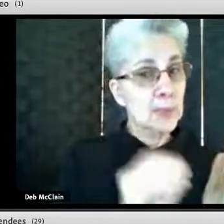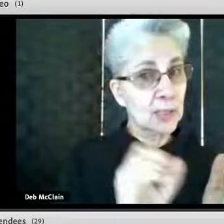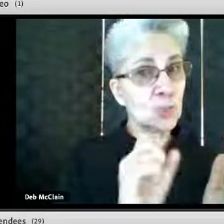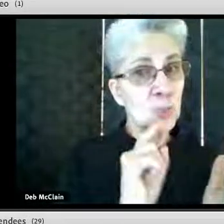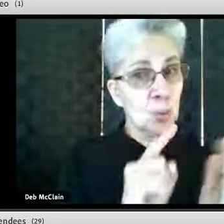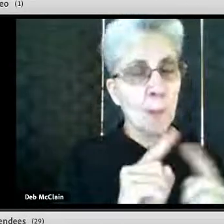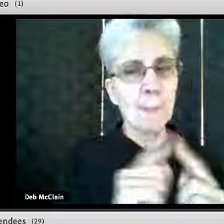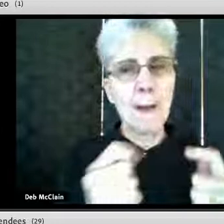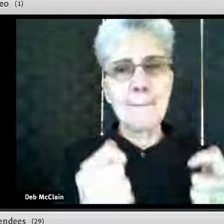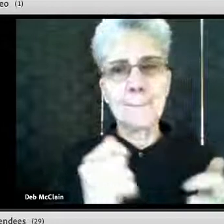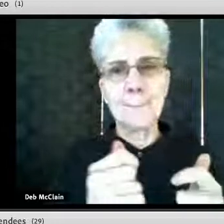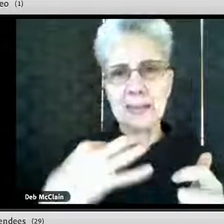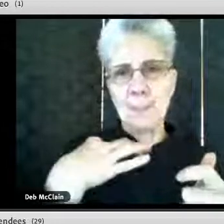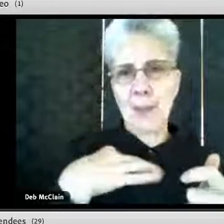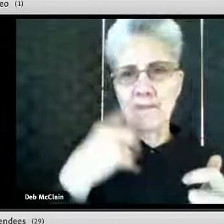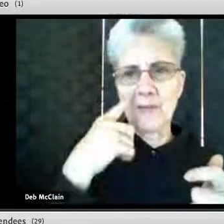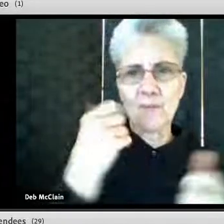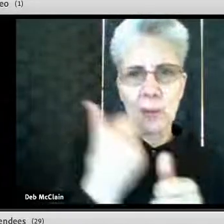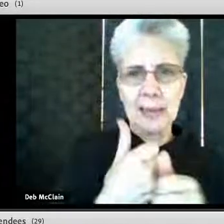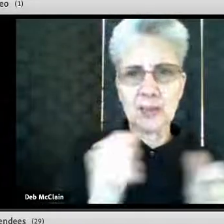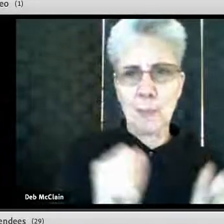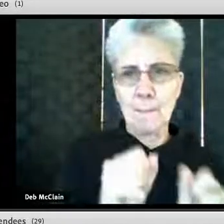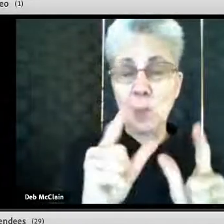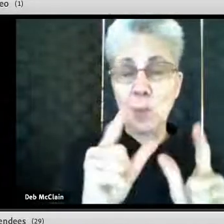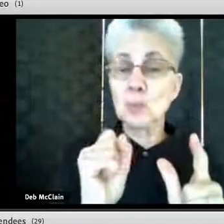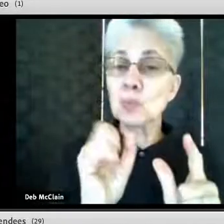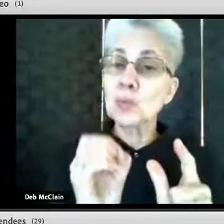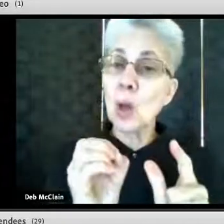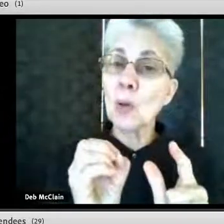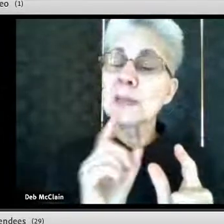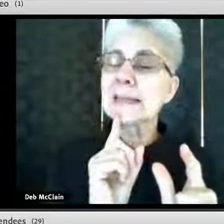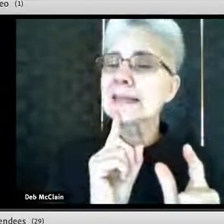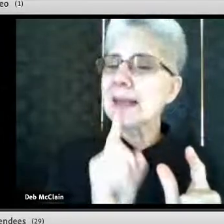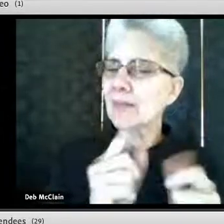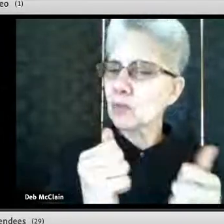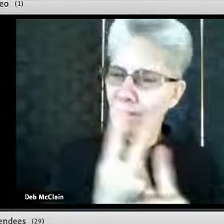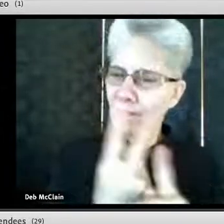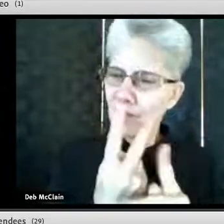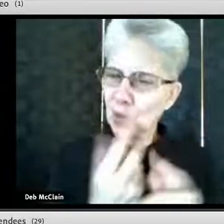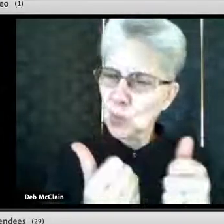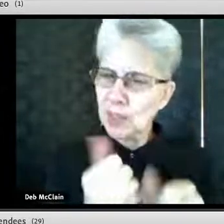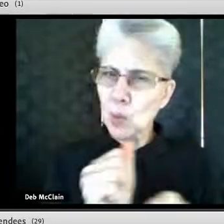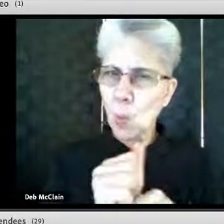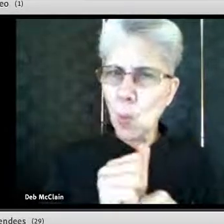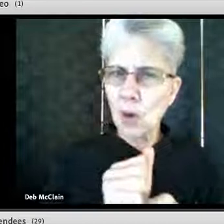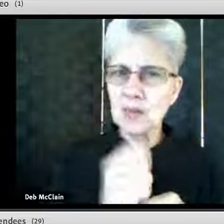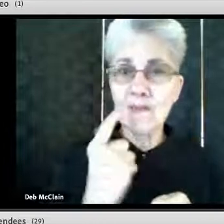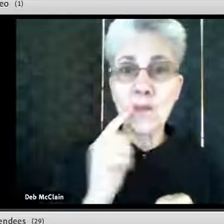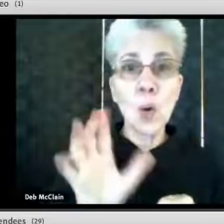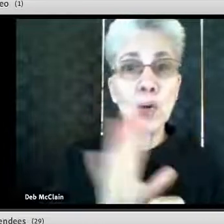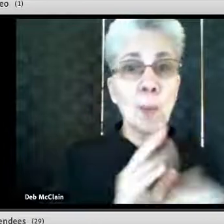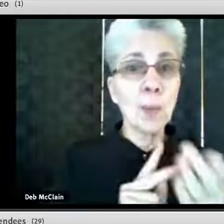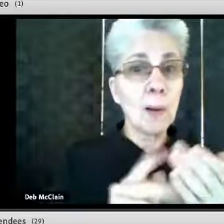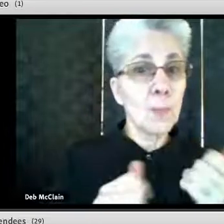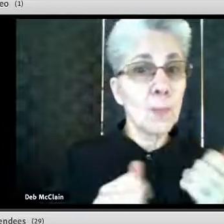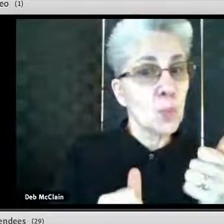it had the biggest bang for each post. So it's definitely trying to figure out what works for what you're viewing.